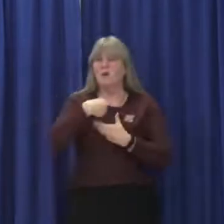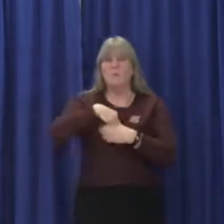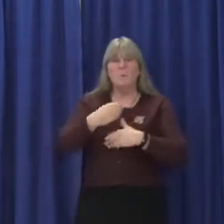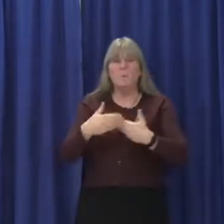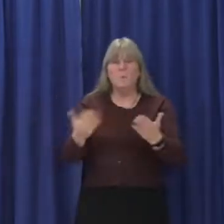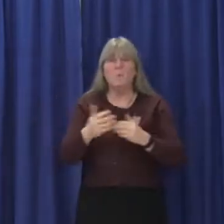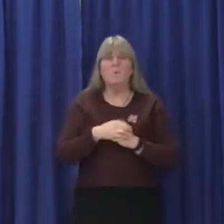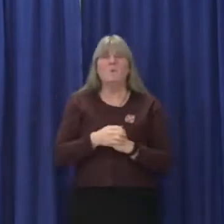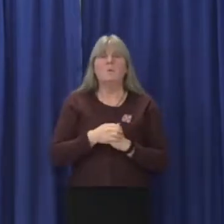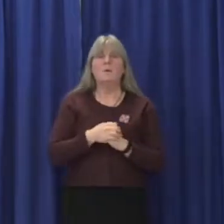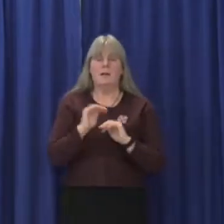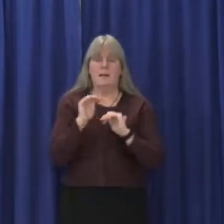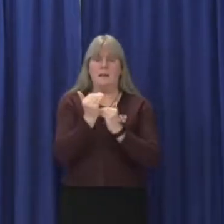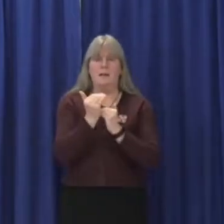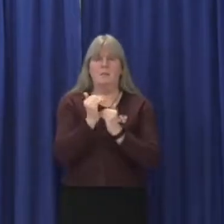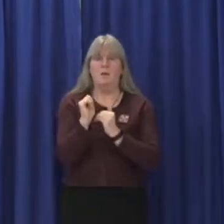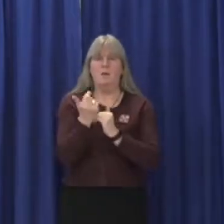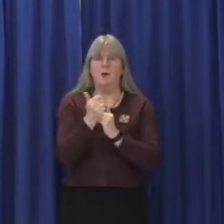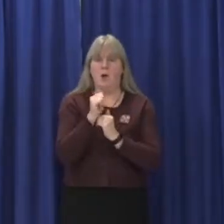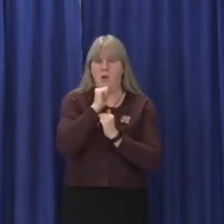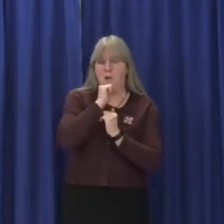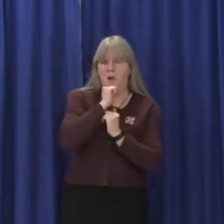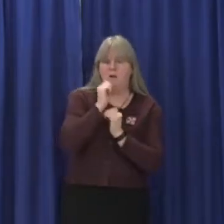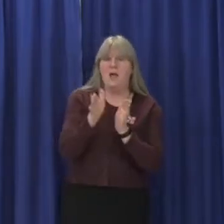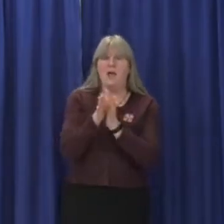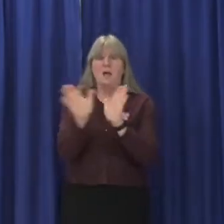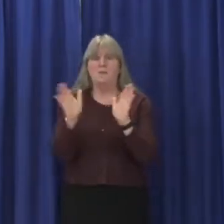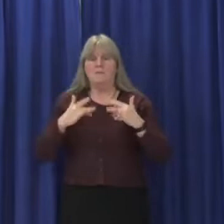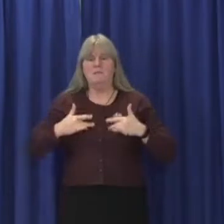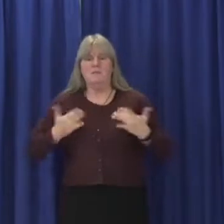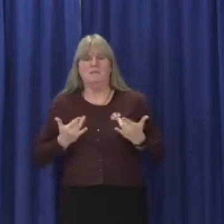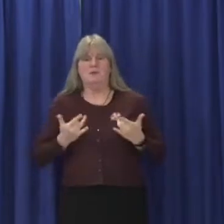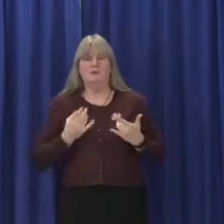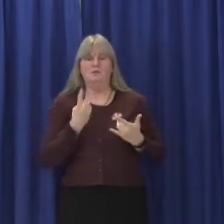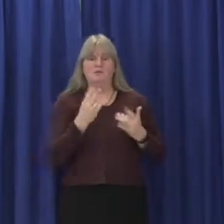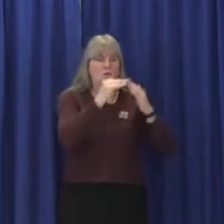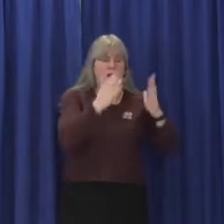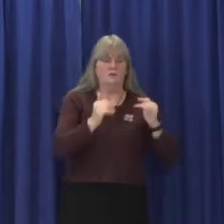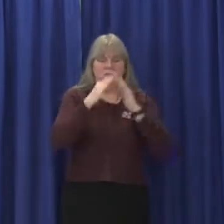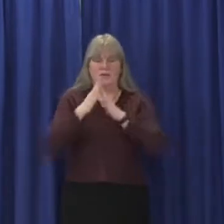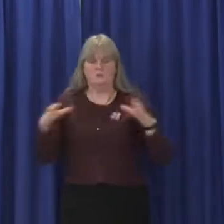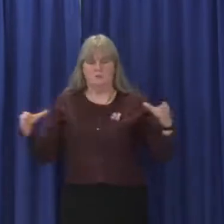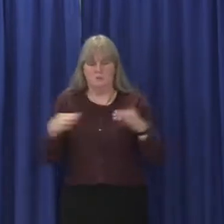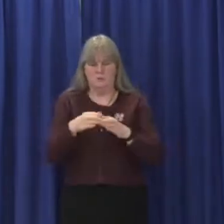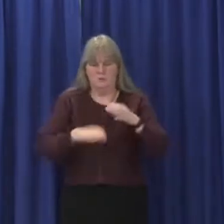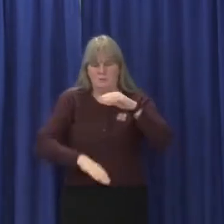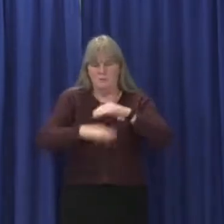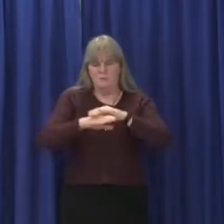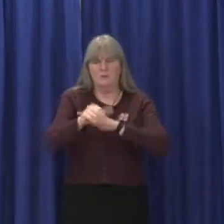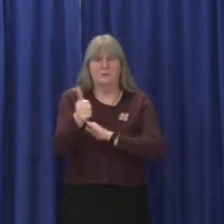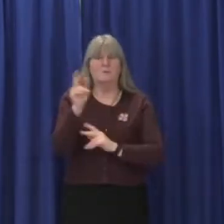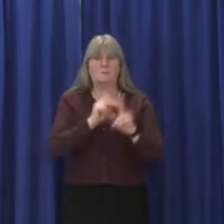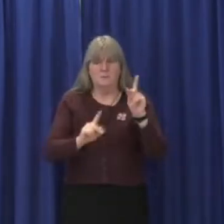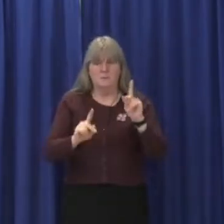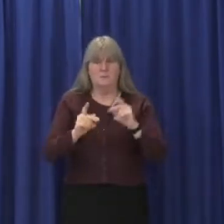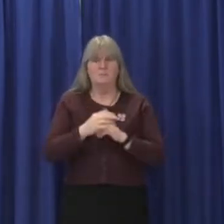limiting all private and public gatherings to two households, up to a maximum of 10 people.